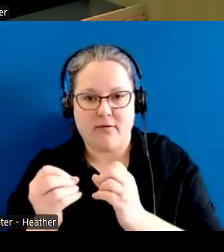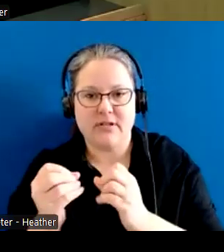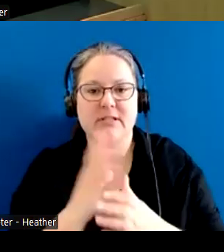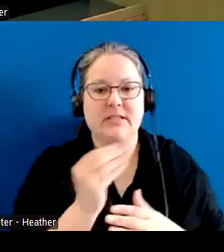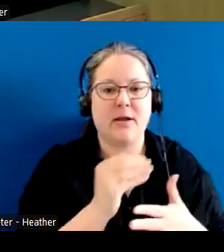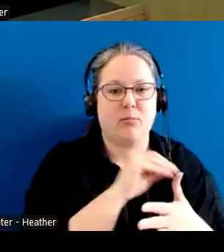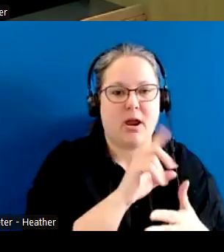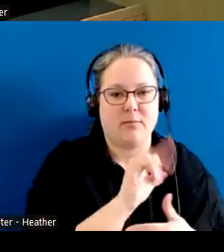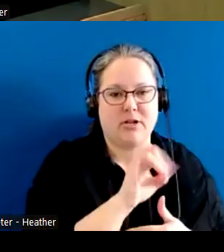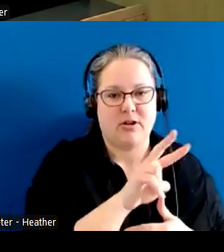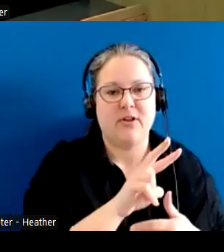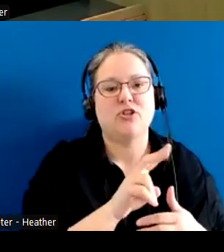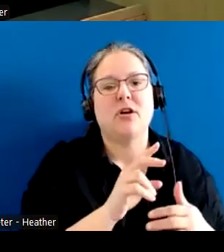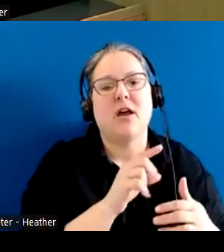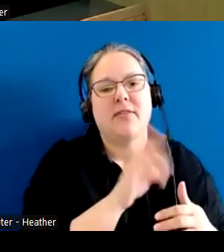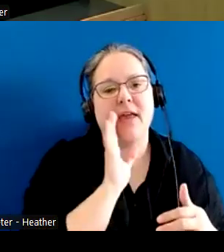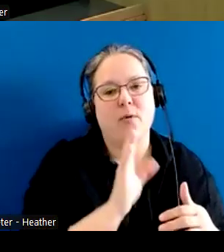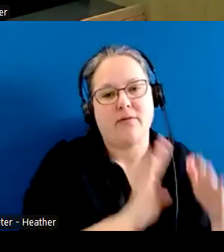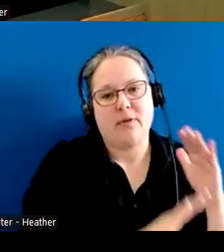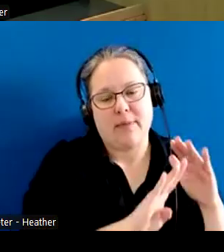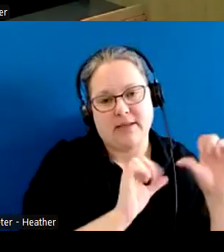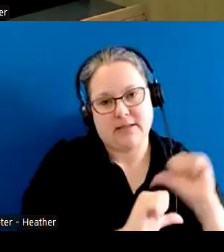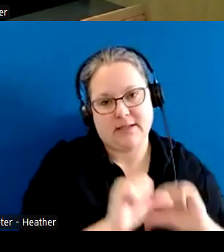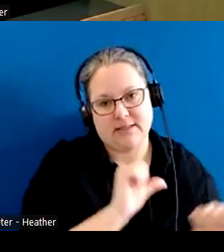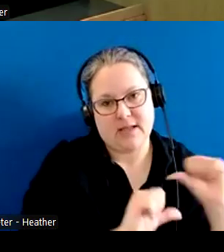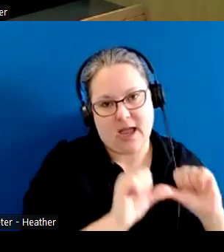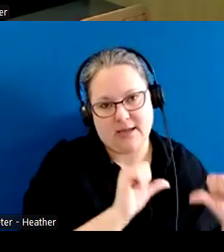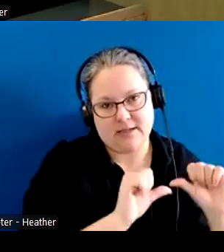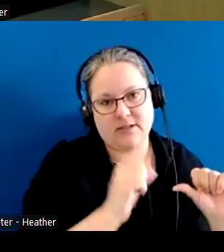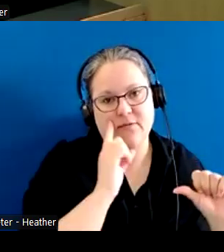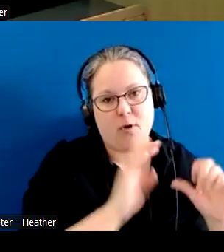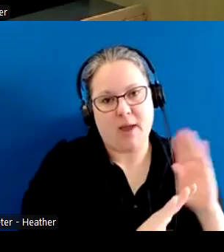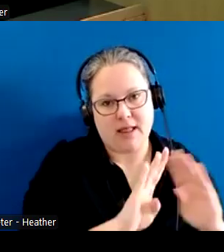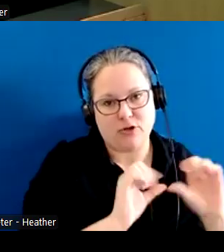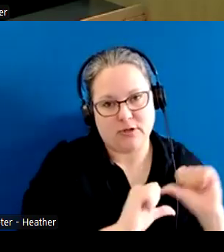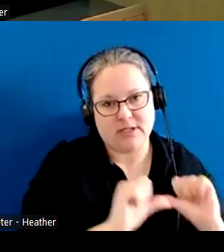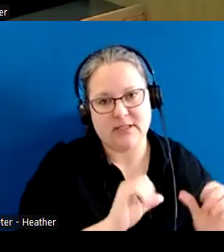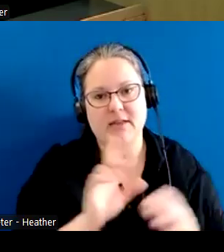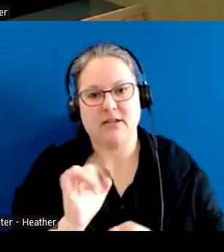science basic and neural uh and biological sciences the division for treatment research